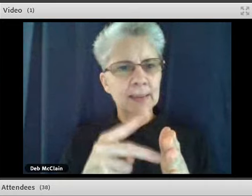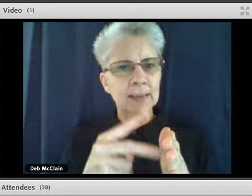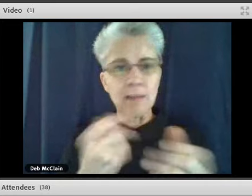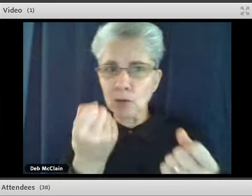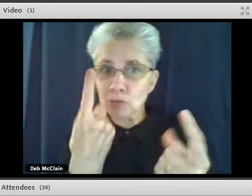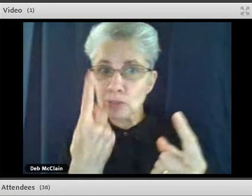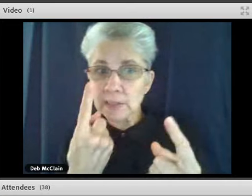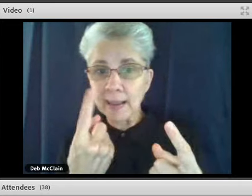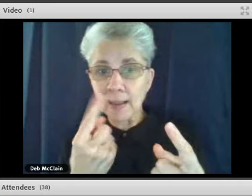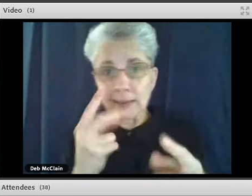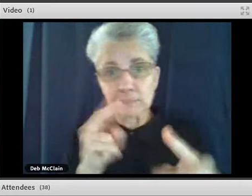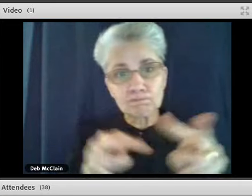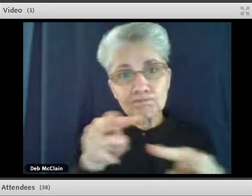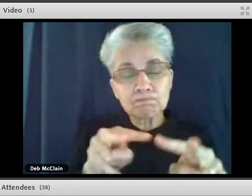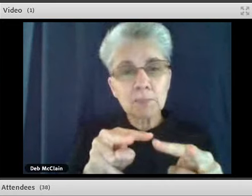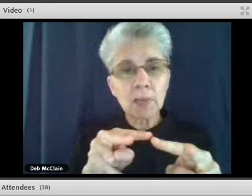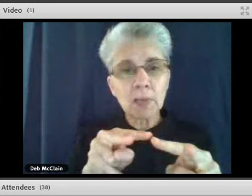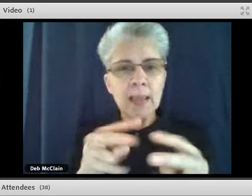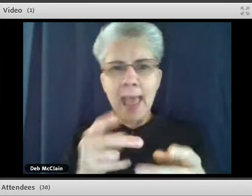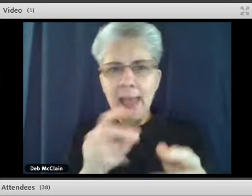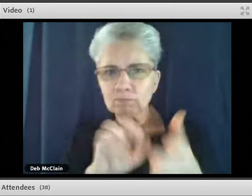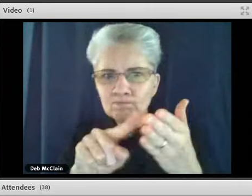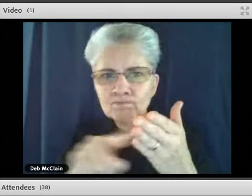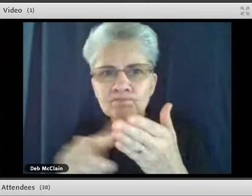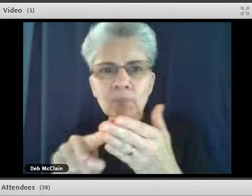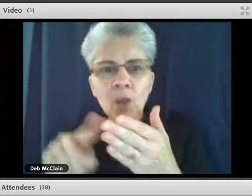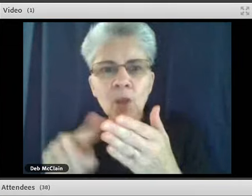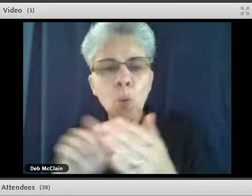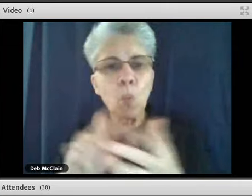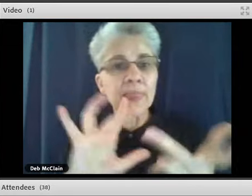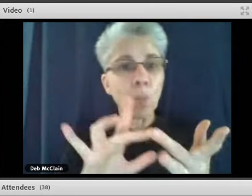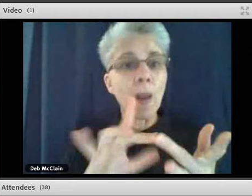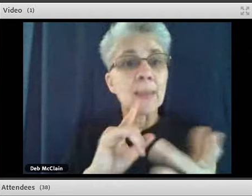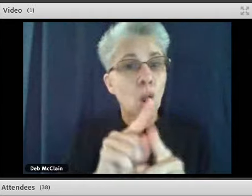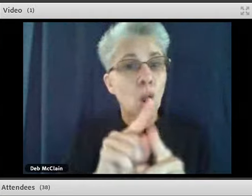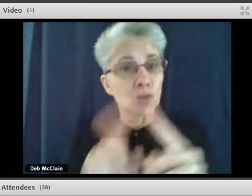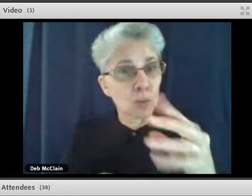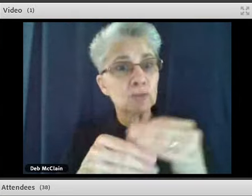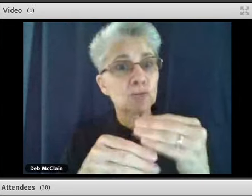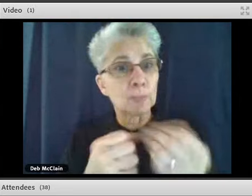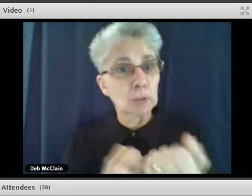understand, navigate, and interact with the Web, and that they can also contribute.